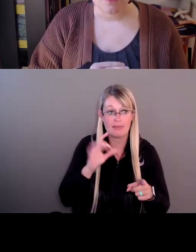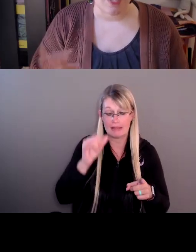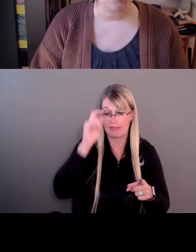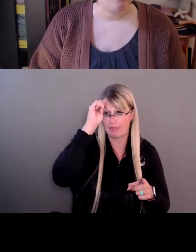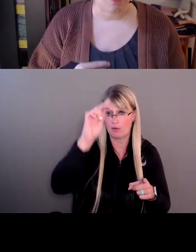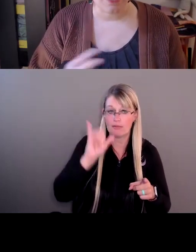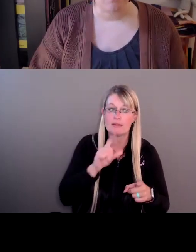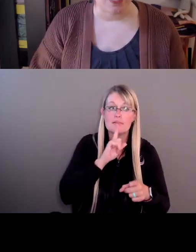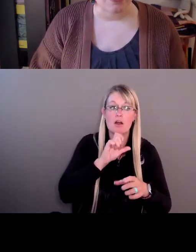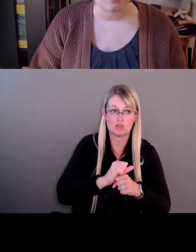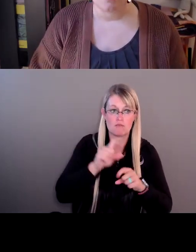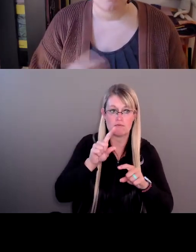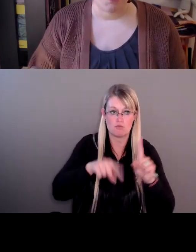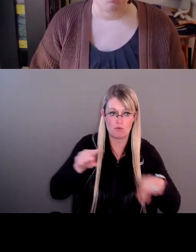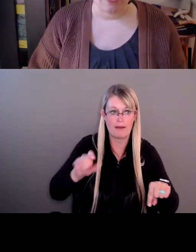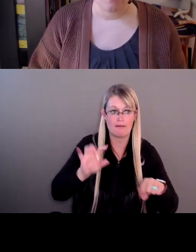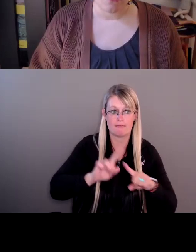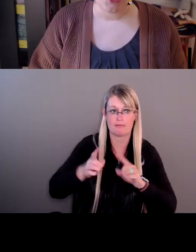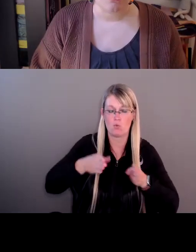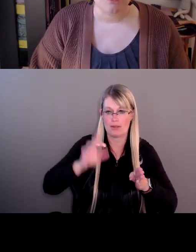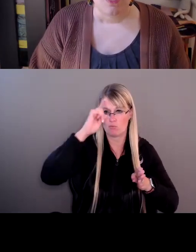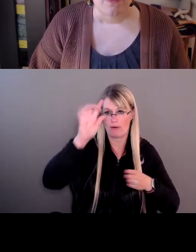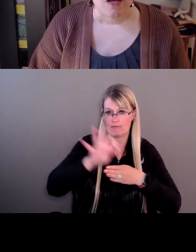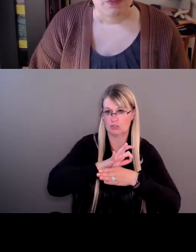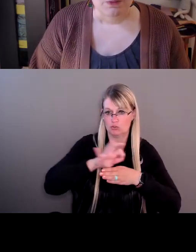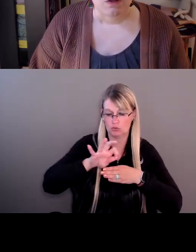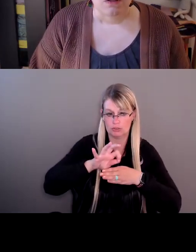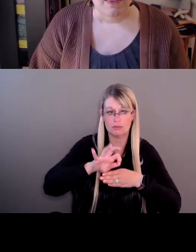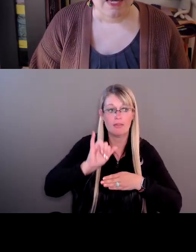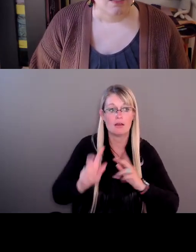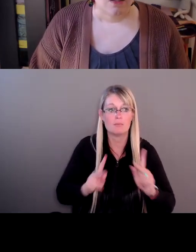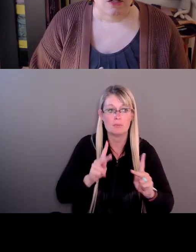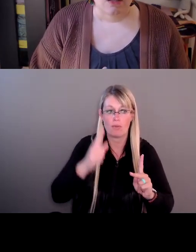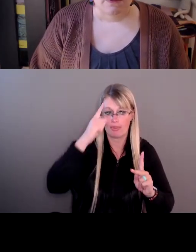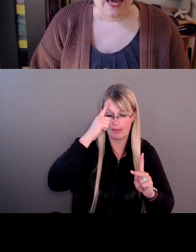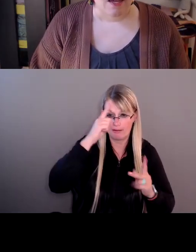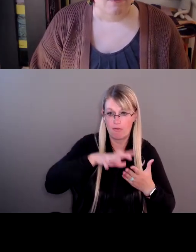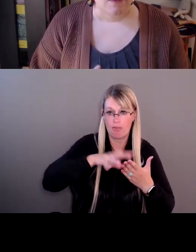is an actual variety of ways that are brains function, that people think, learn, behave,